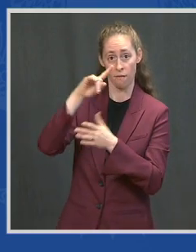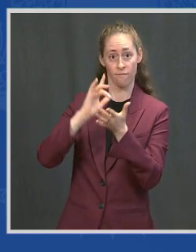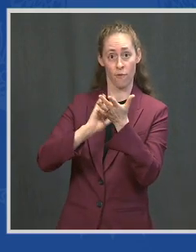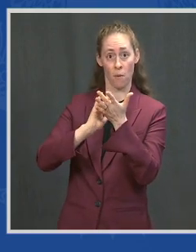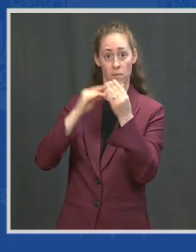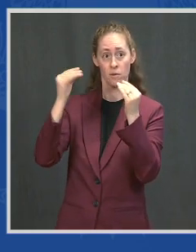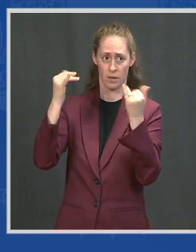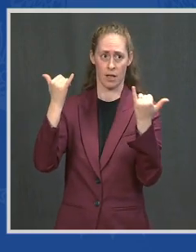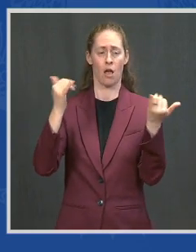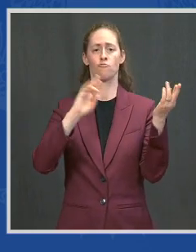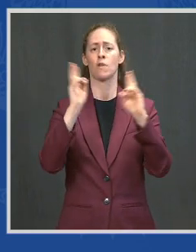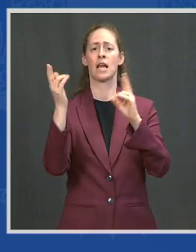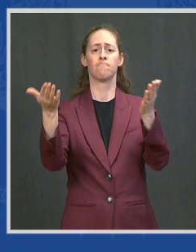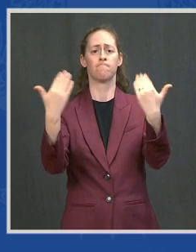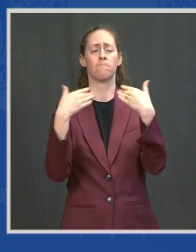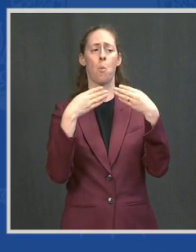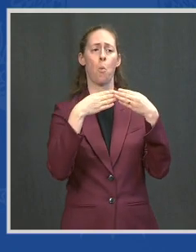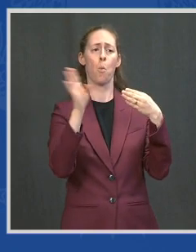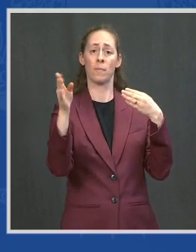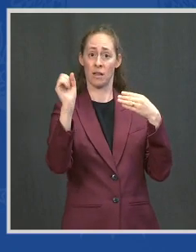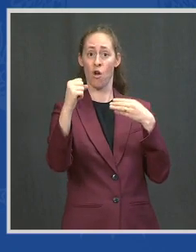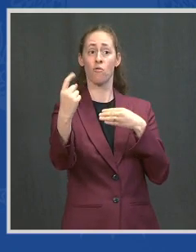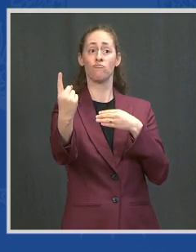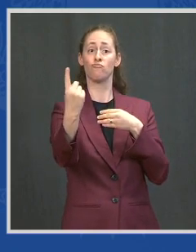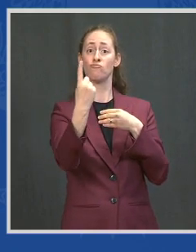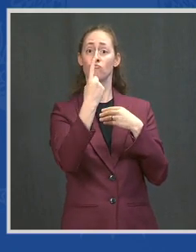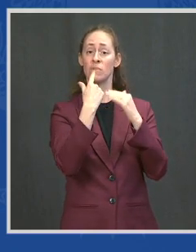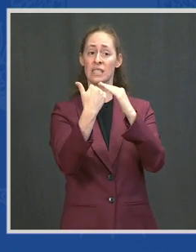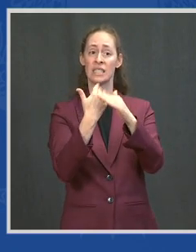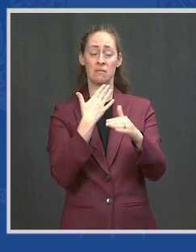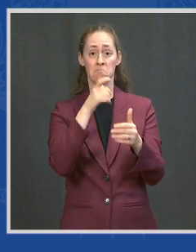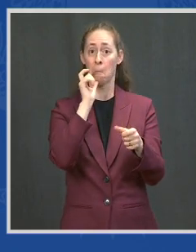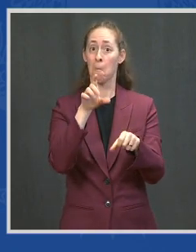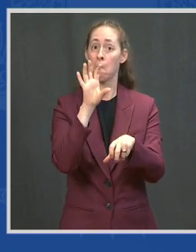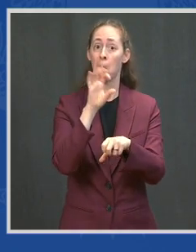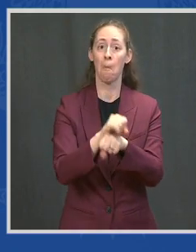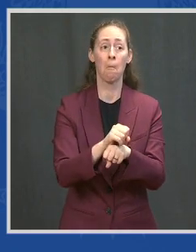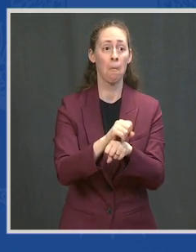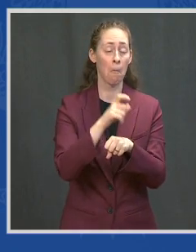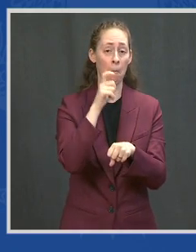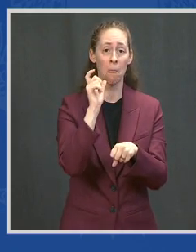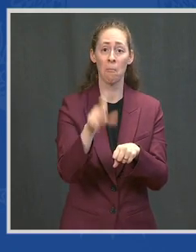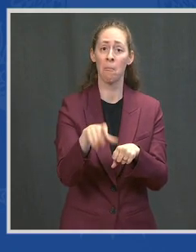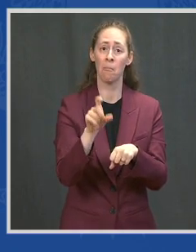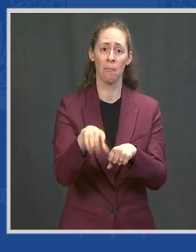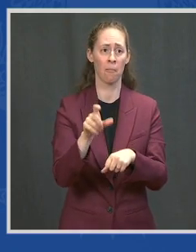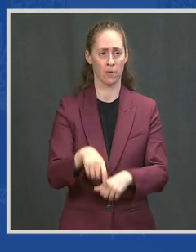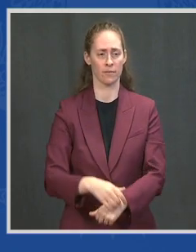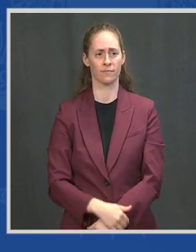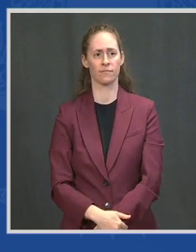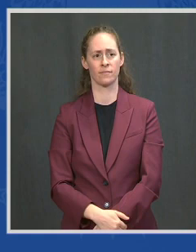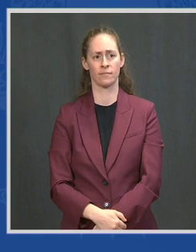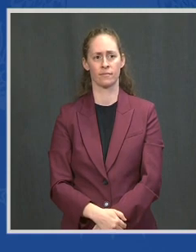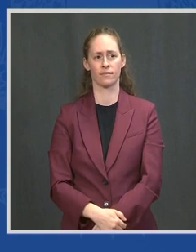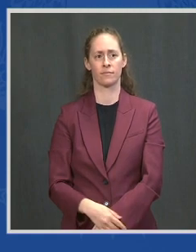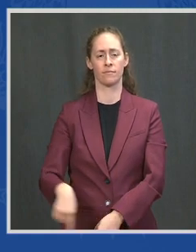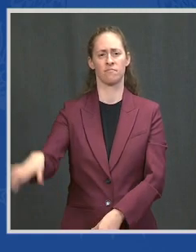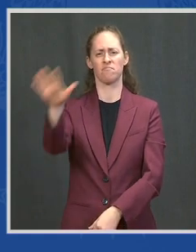You'll soon be able to get vaccinated without an appointment at the vast majority of our 40,000 pharmacy locations across the country.